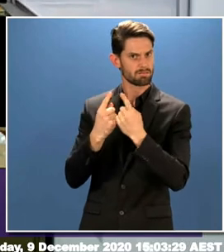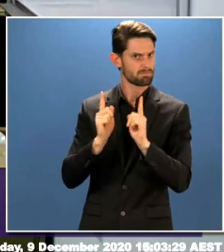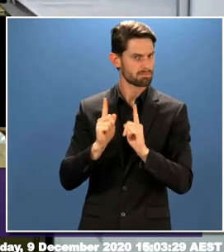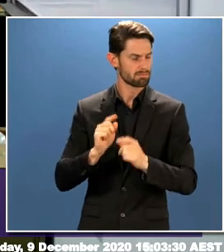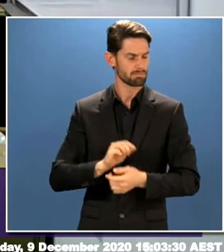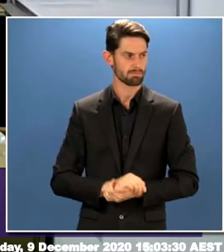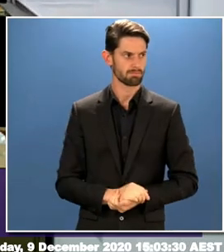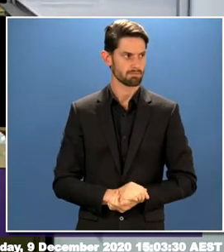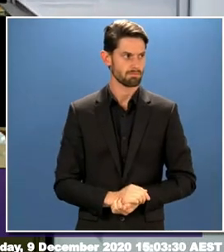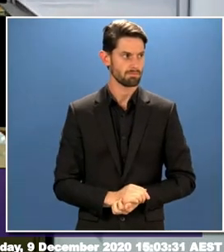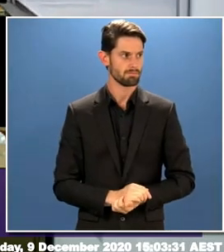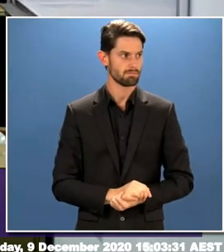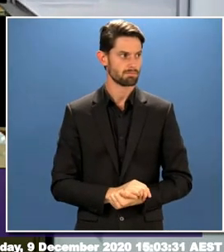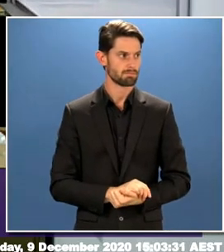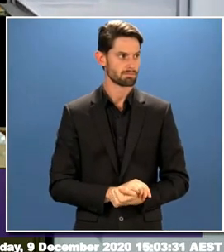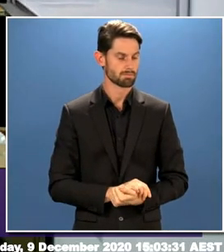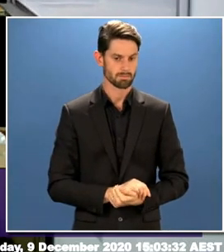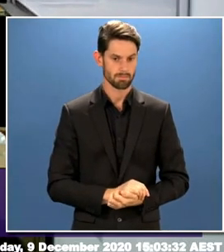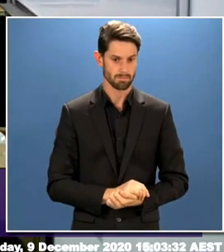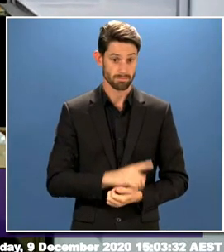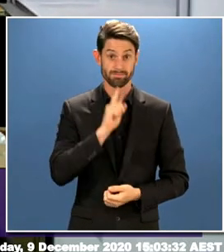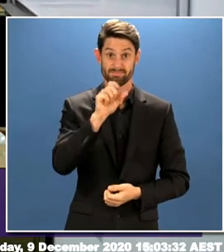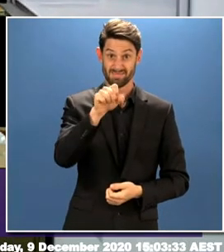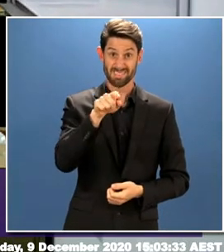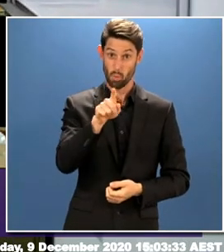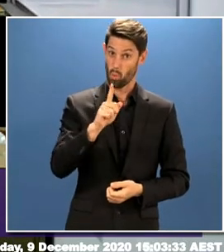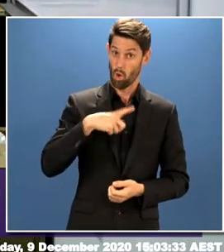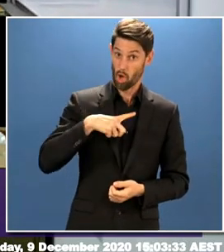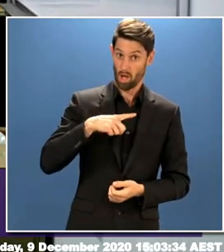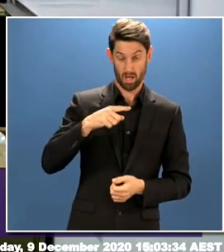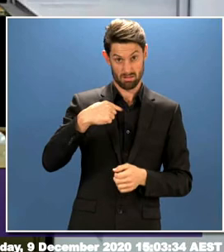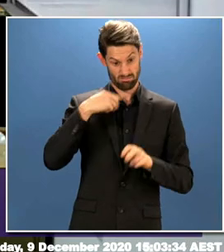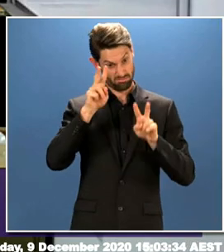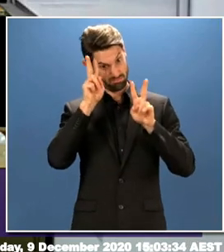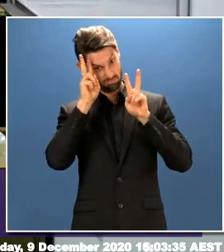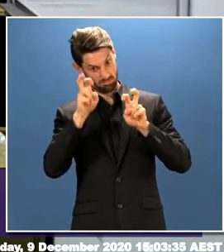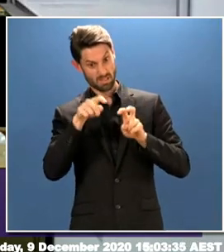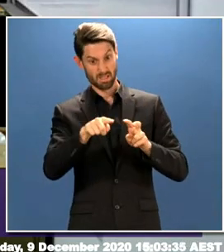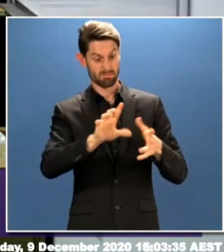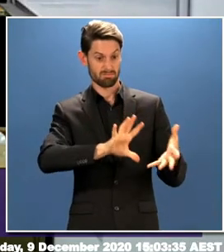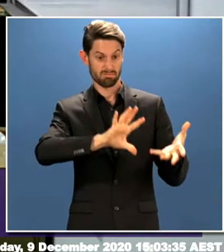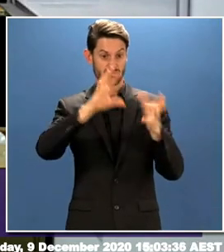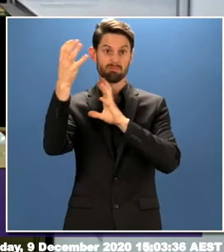Yeah, absolutely. And that's where the chaos fragmentated, I suppose really unfolds.